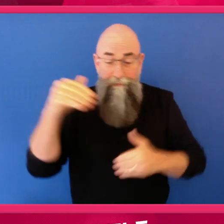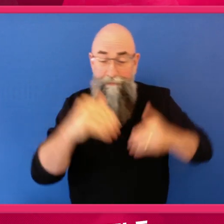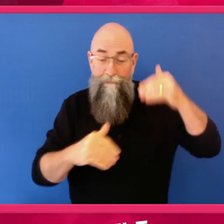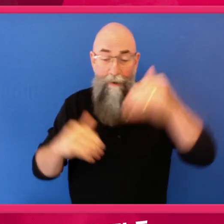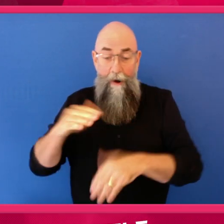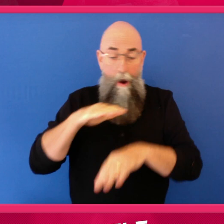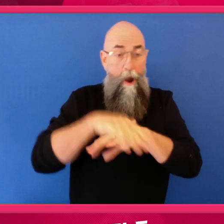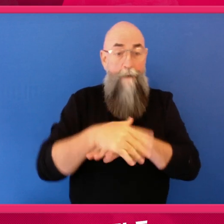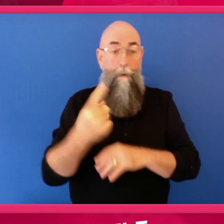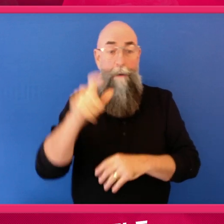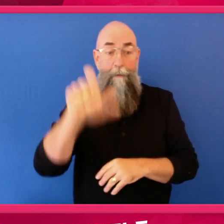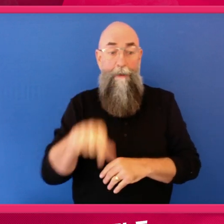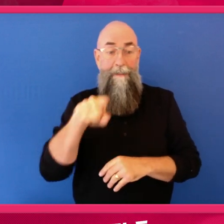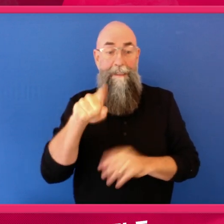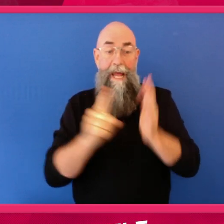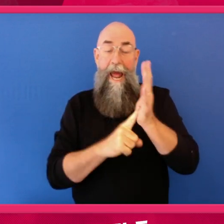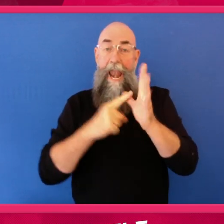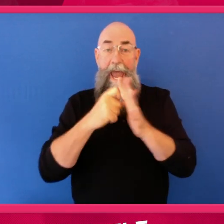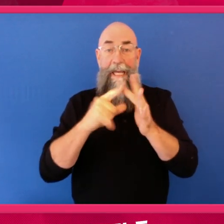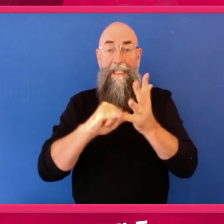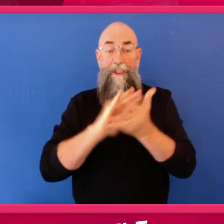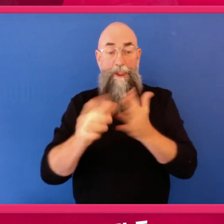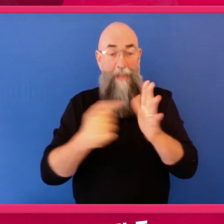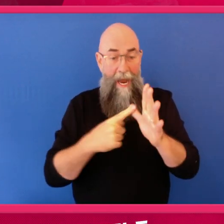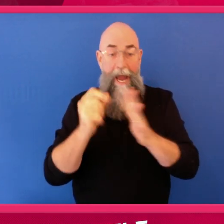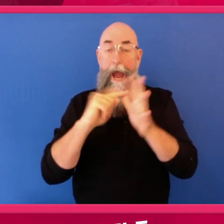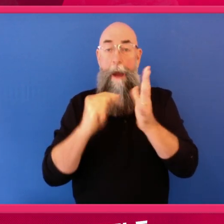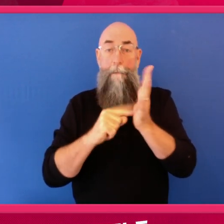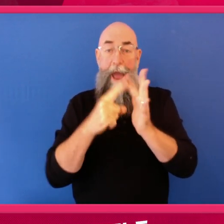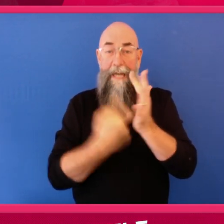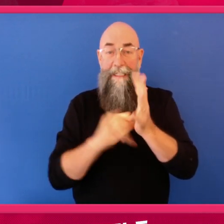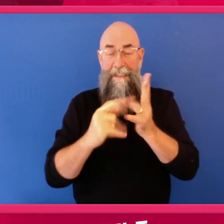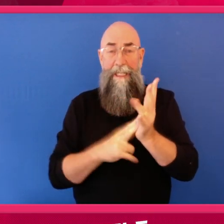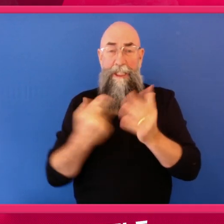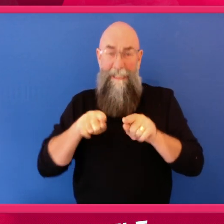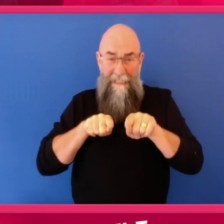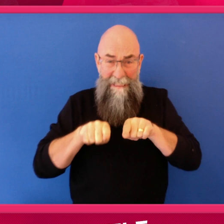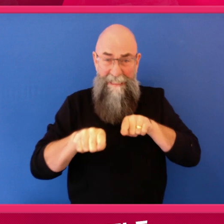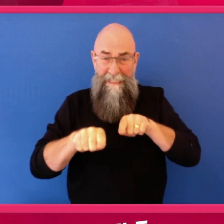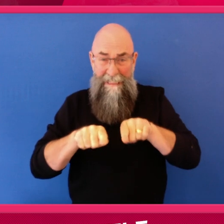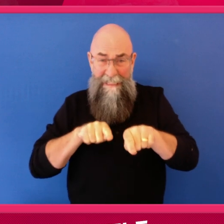Patterson, she was in this ultimate duel in the final 15 metres, held on, last gasp victory